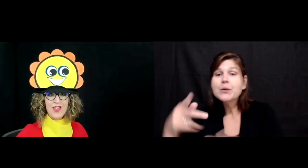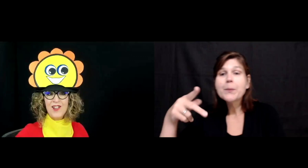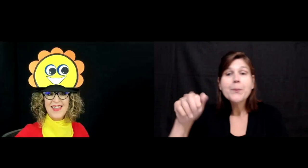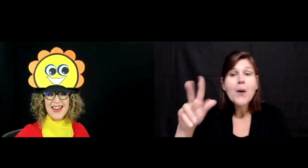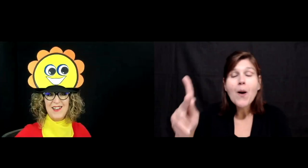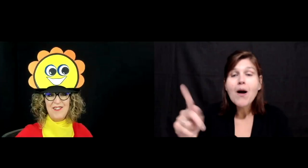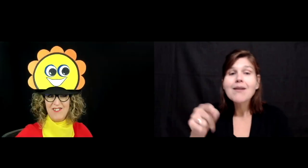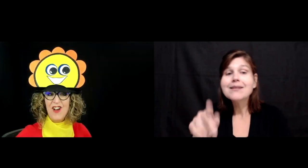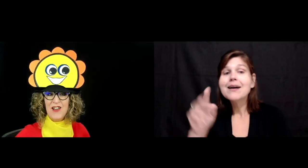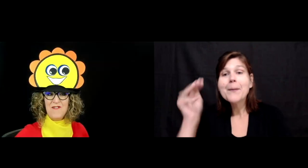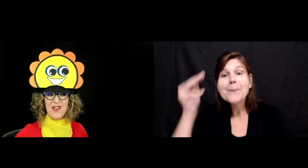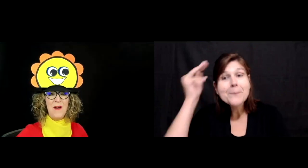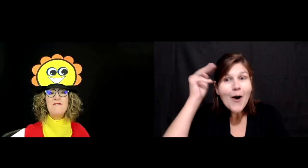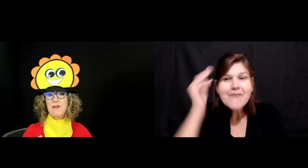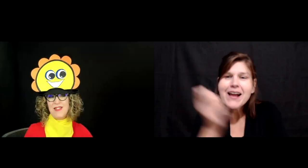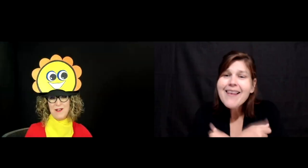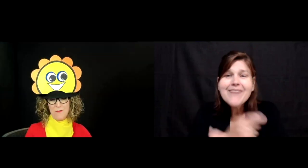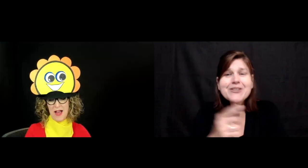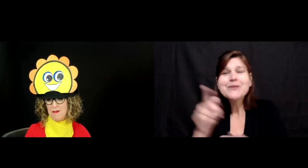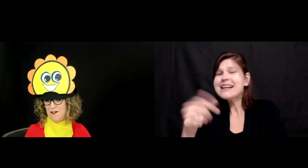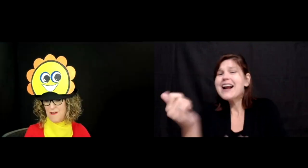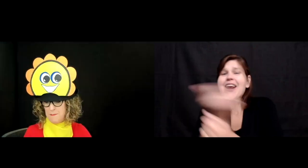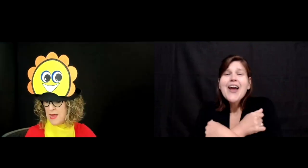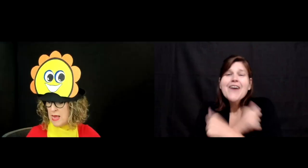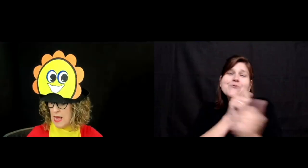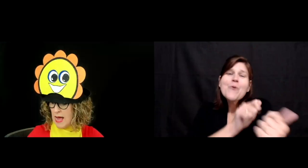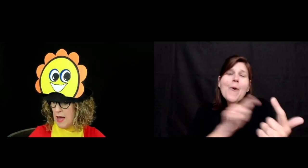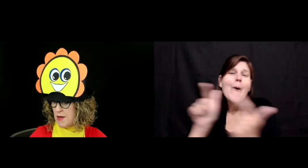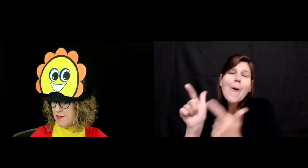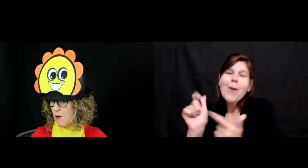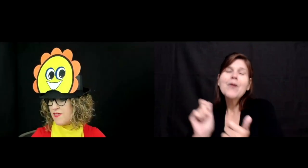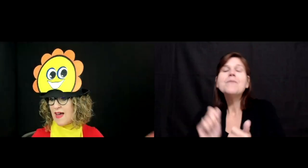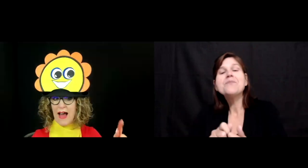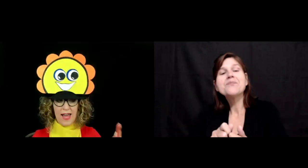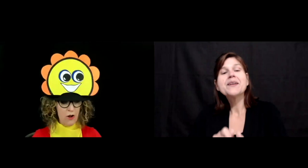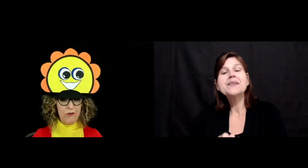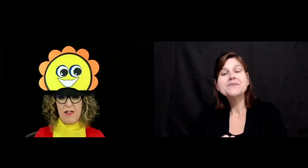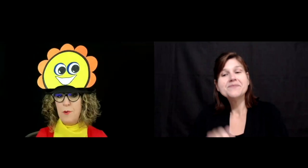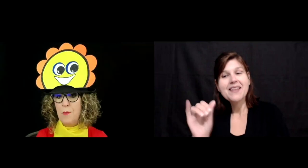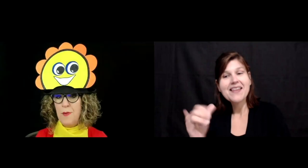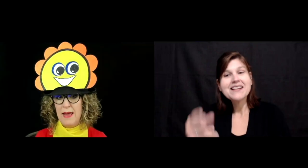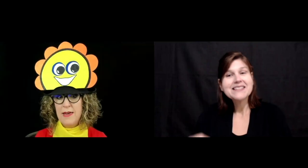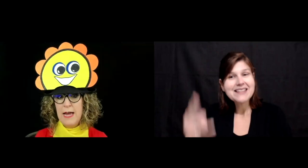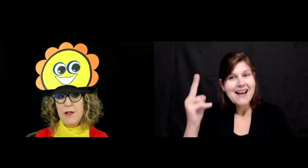Adults included, you are loved too. Everybody's loved by Marvin. So it's that high-contrast puppet.